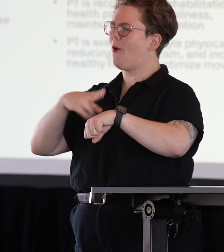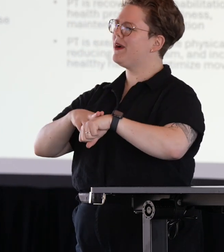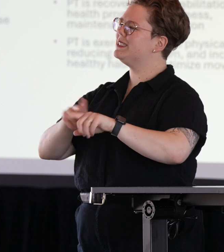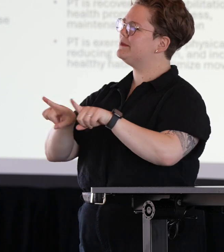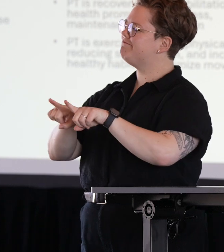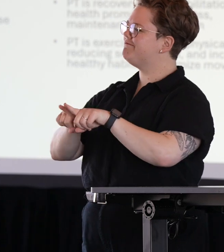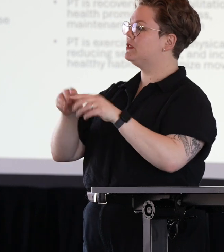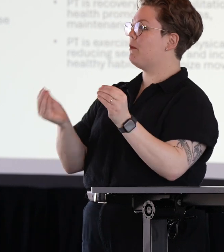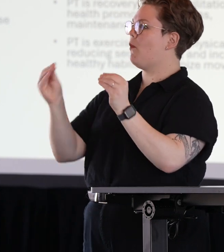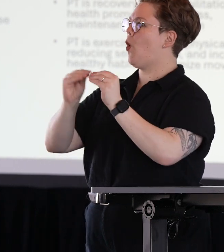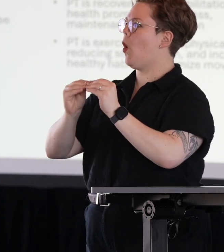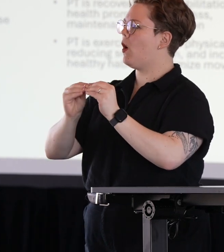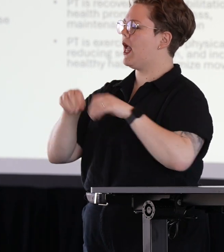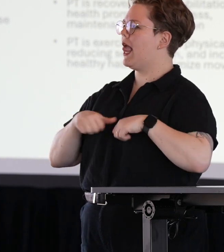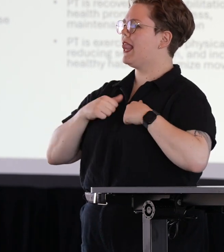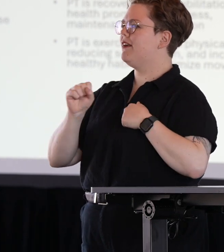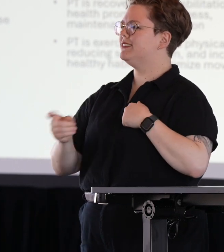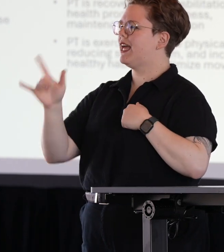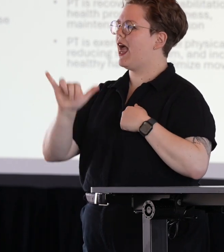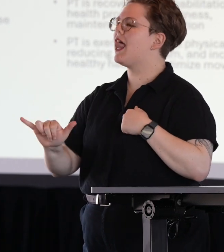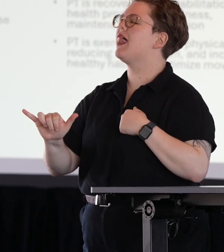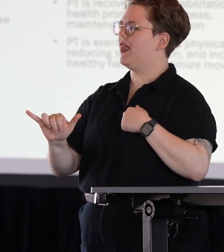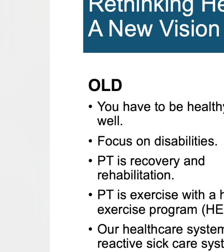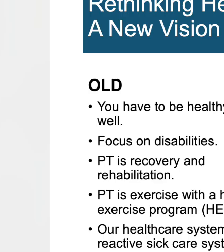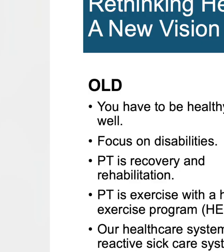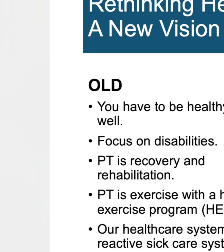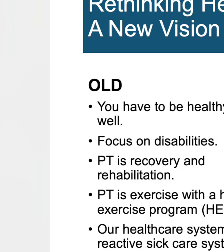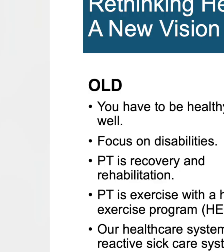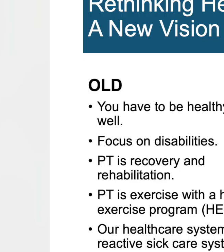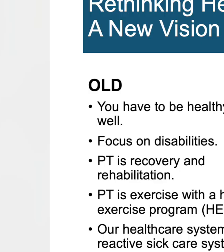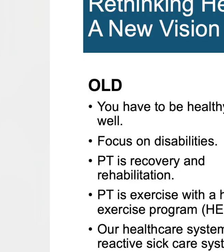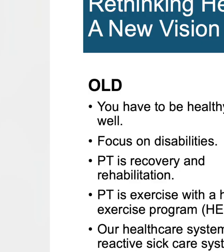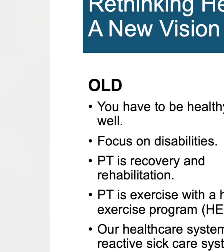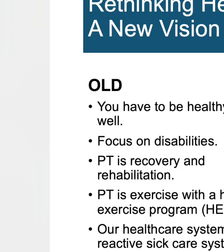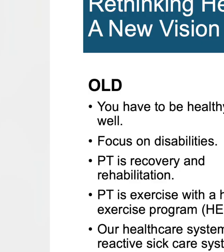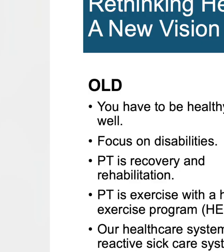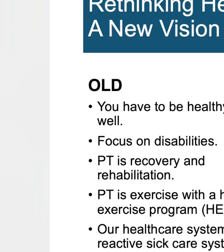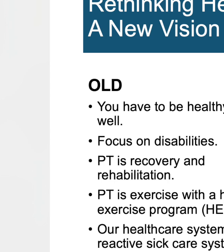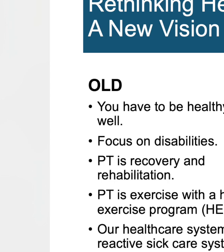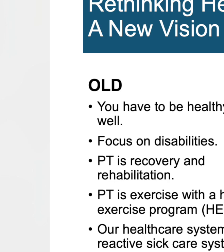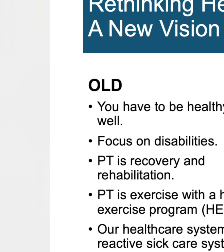more than that. It's lifestyle physical activity. It's reducing sedentarism, it's increasing healthy habits to support that